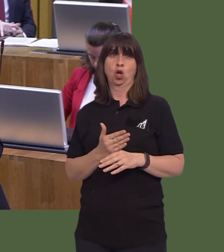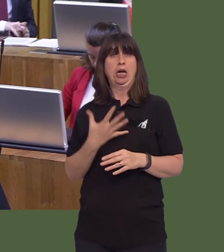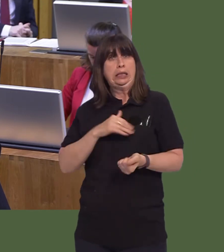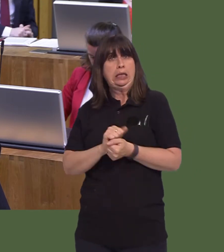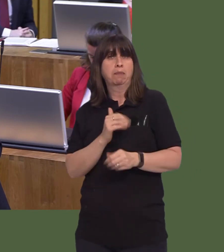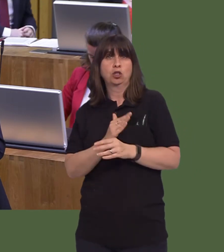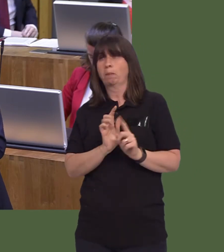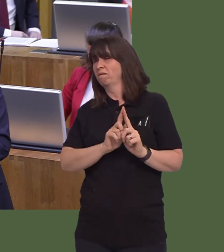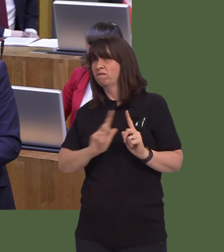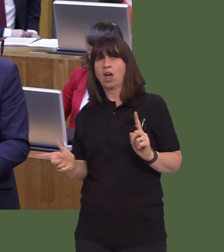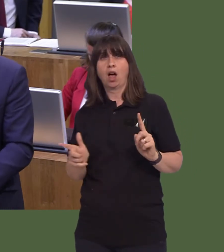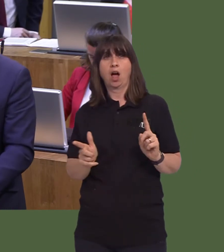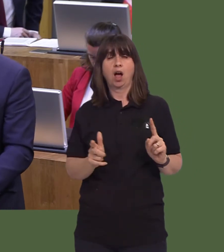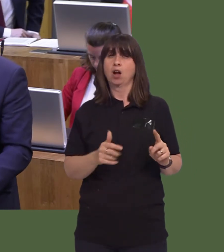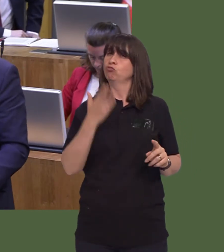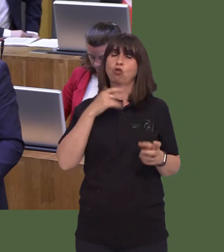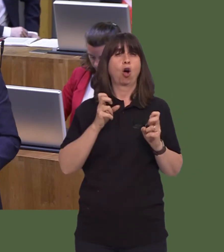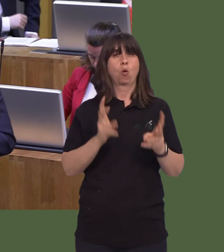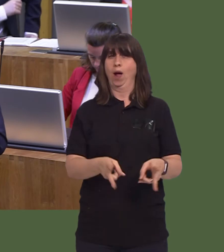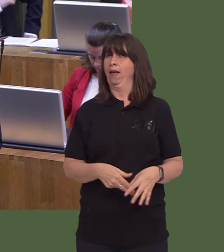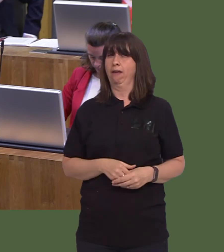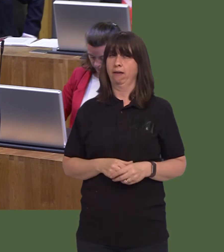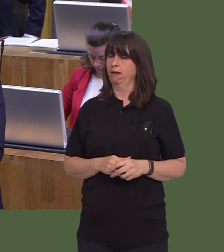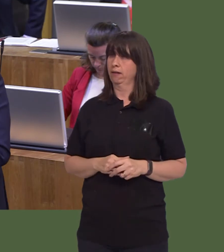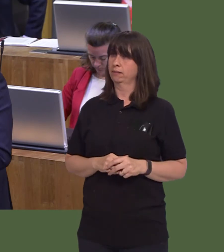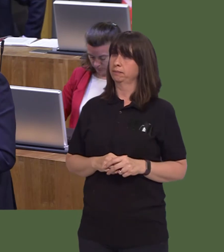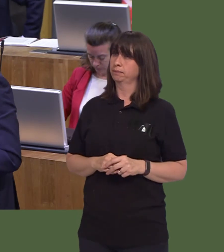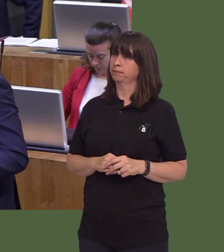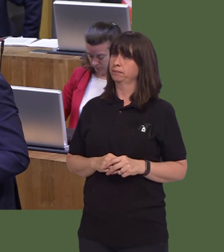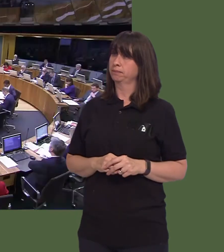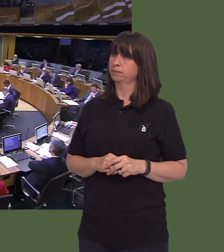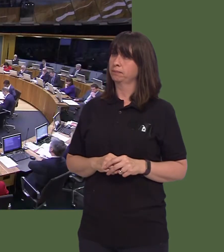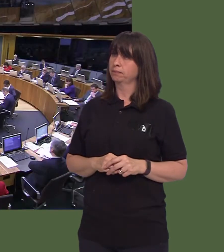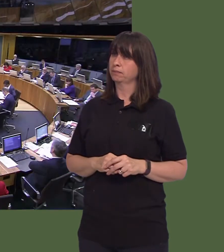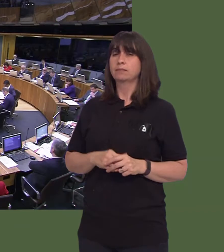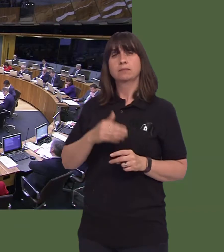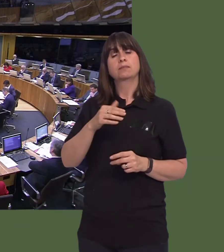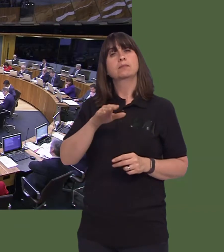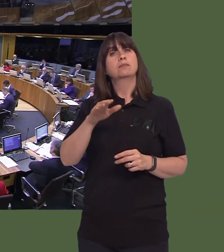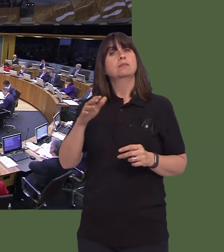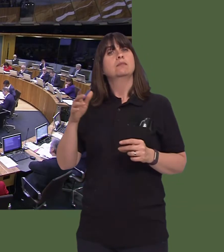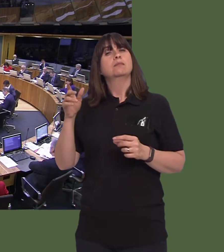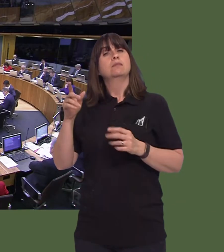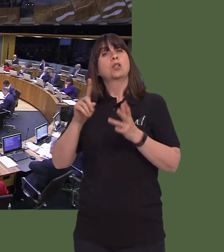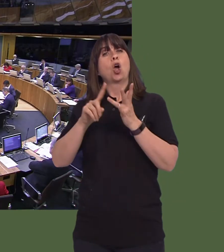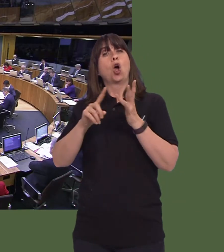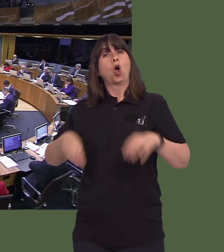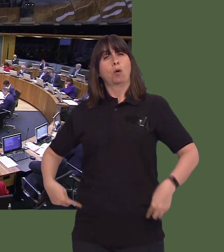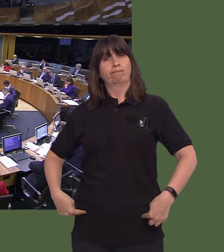That is the wrong direction. Jane Hutt AM: 7. A wnaiff y Prif Weinidog ymateb i'r galwad gan Ovarian Cancer Action am archwiliad clinigol